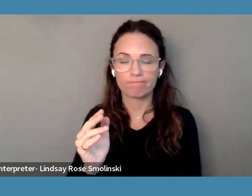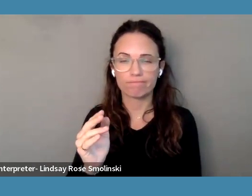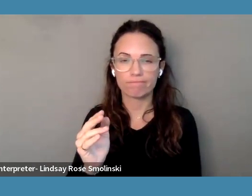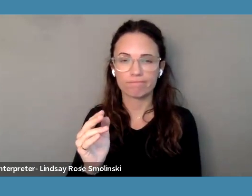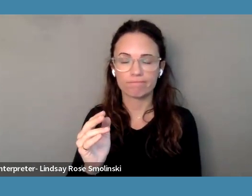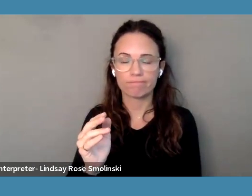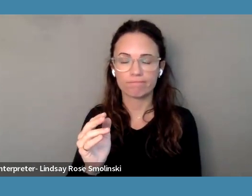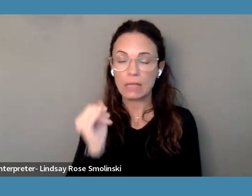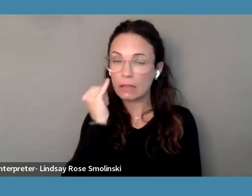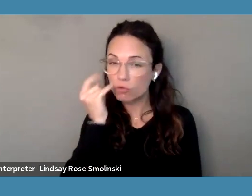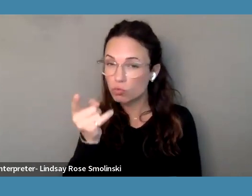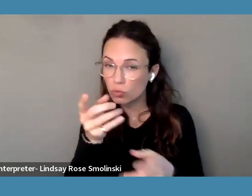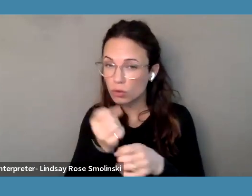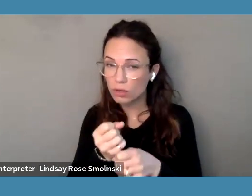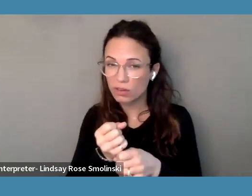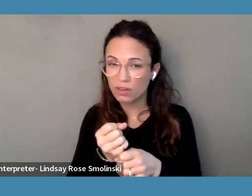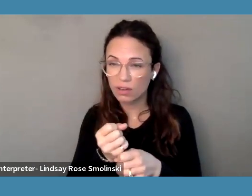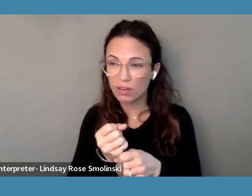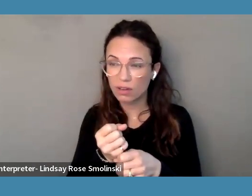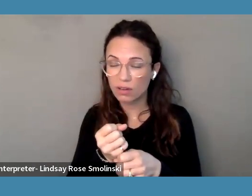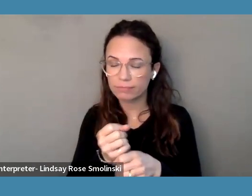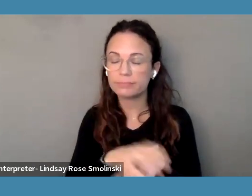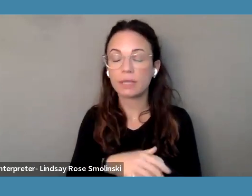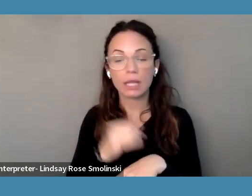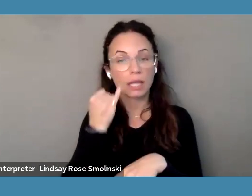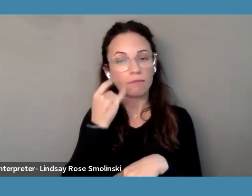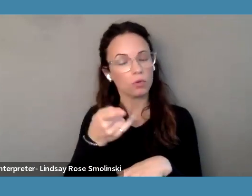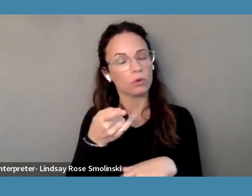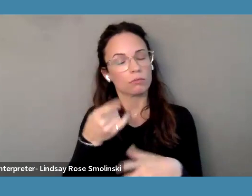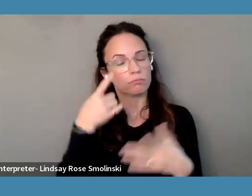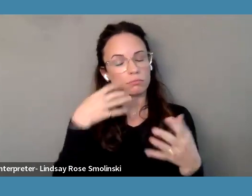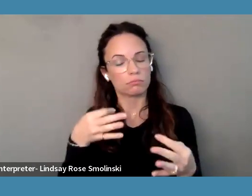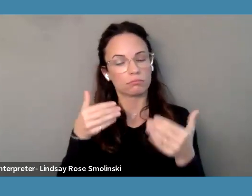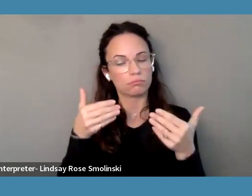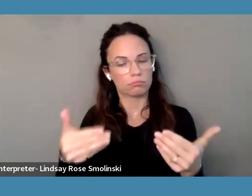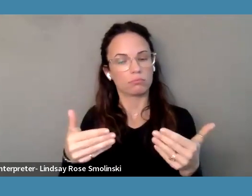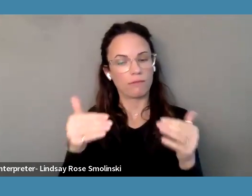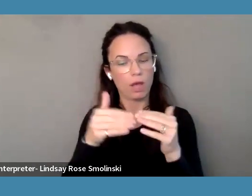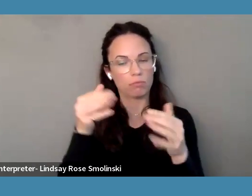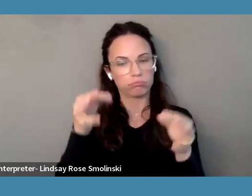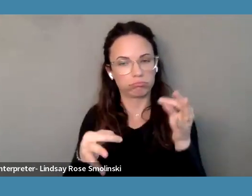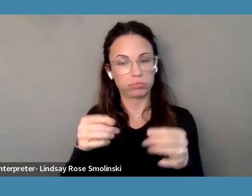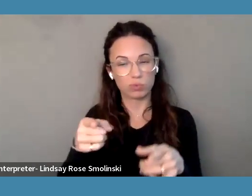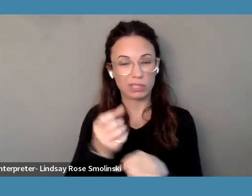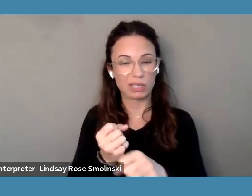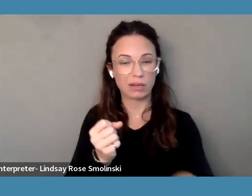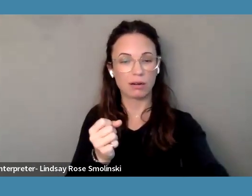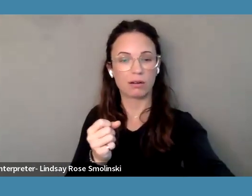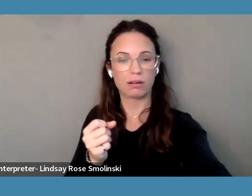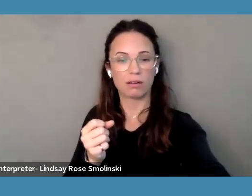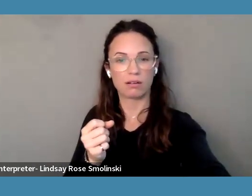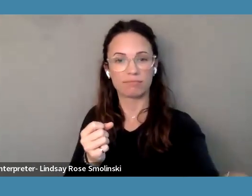you receive an unfavorable final, if you choose to go through the fair hearing process and you receive an unfavorable final order.